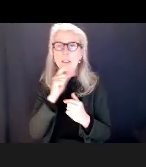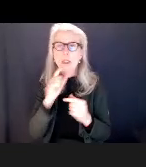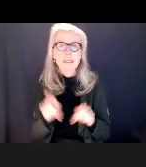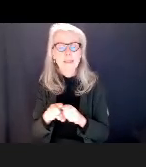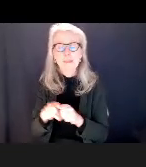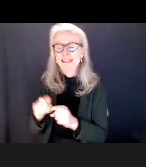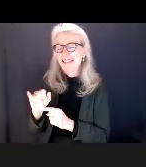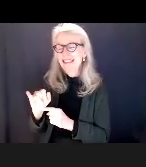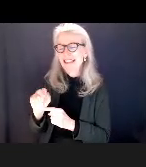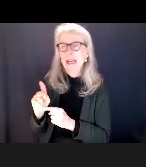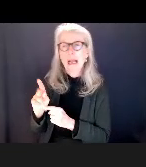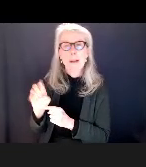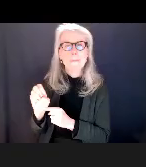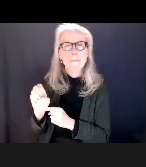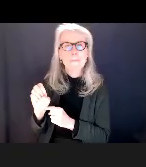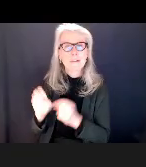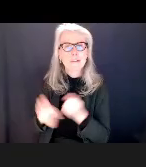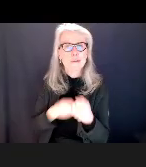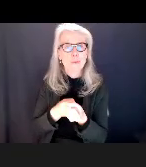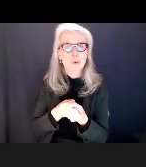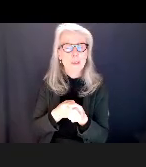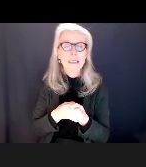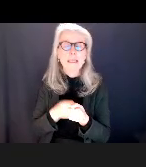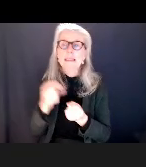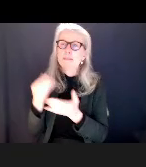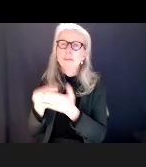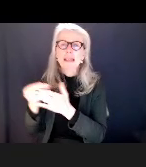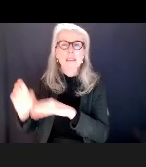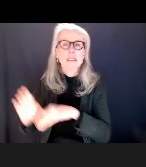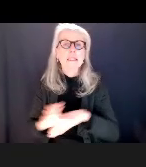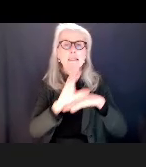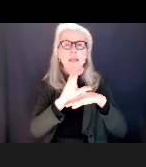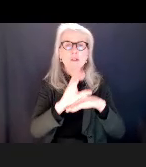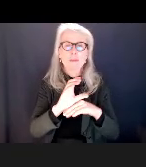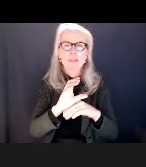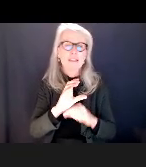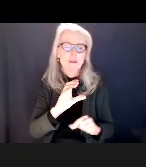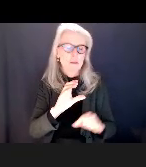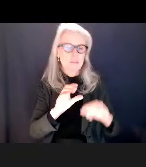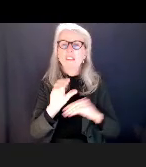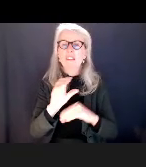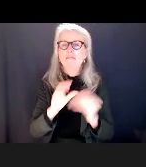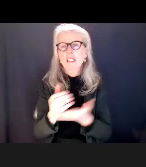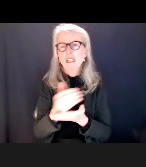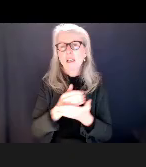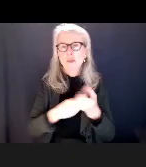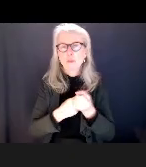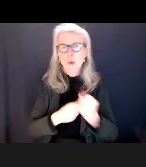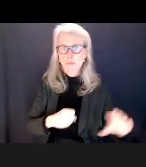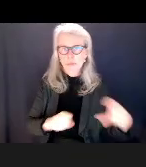that it's designed to supplement. Uh it of course still means that intellectually disabled people